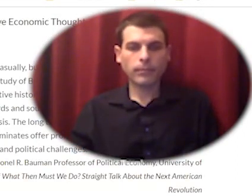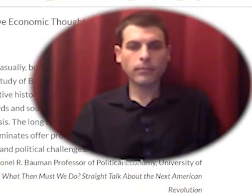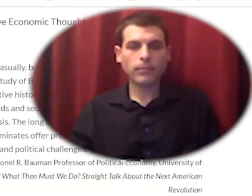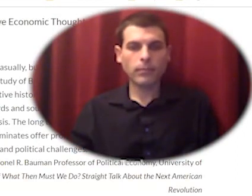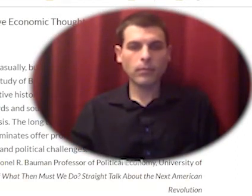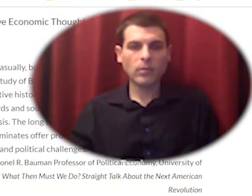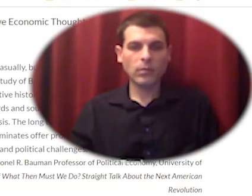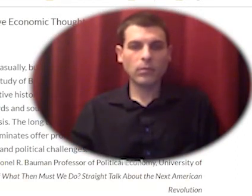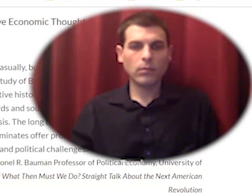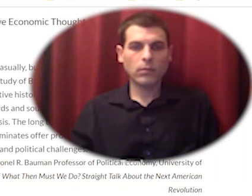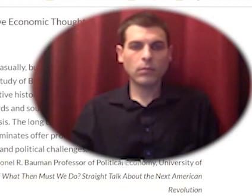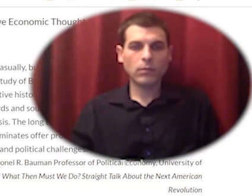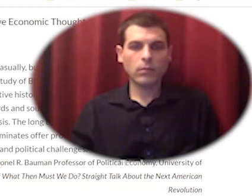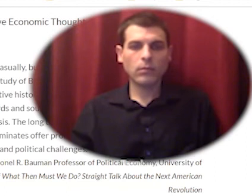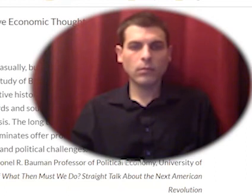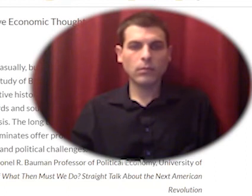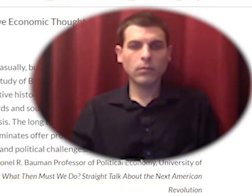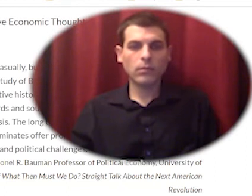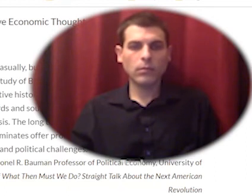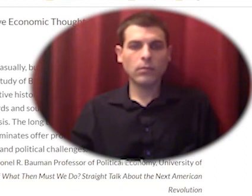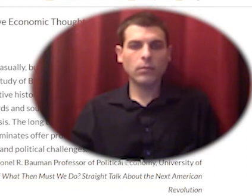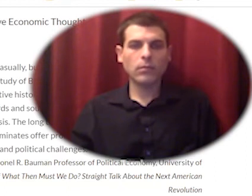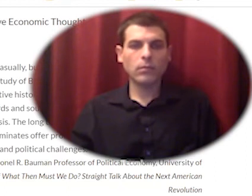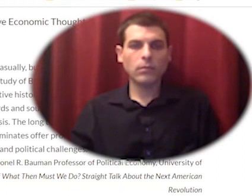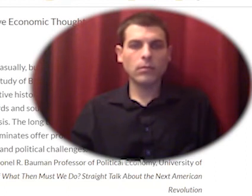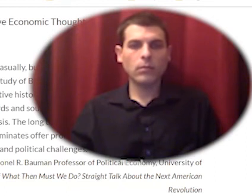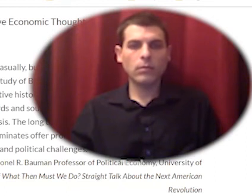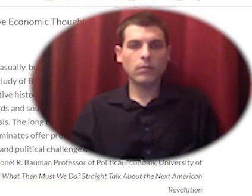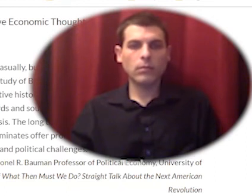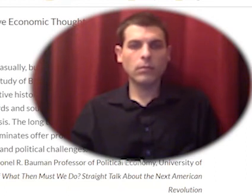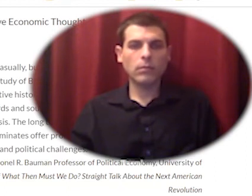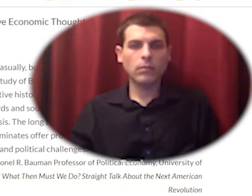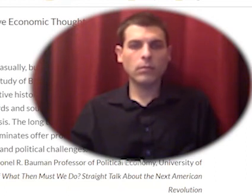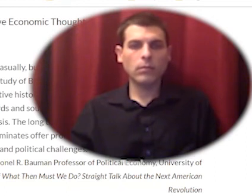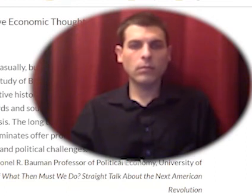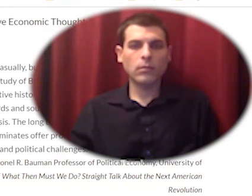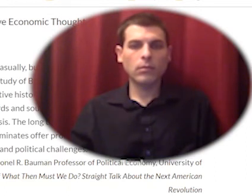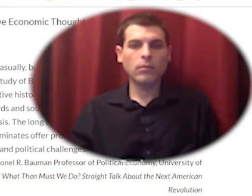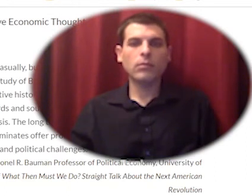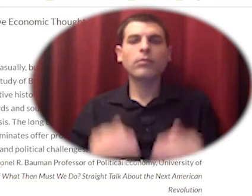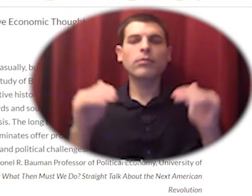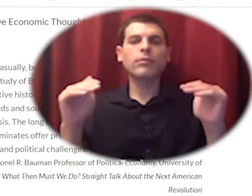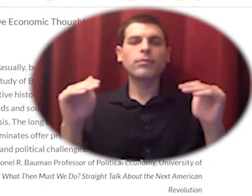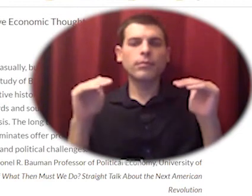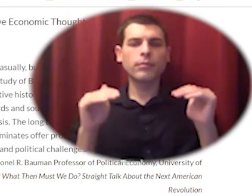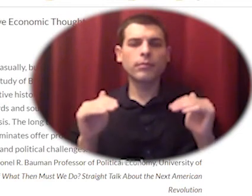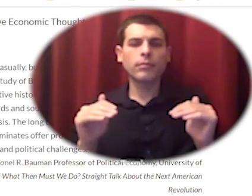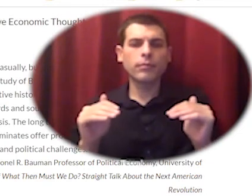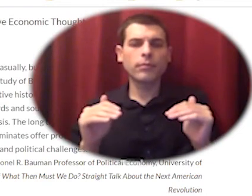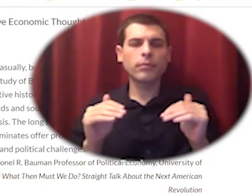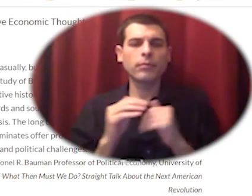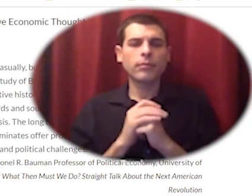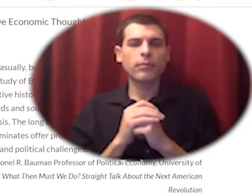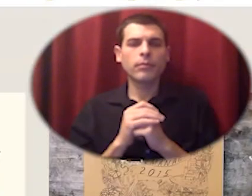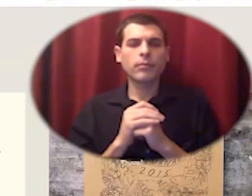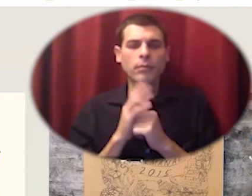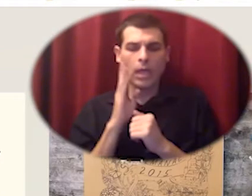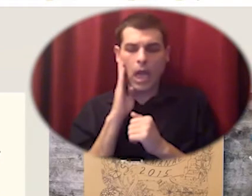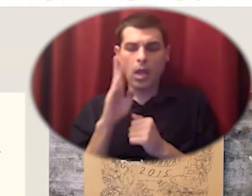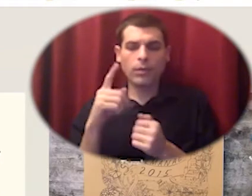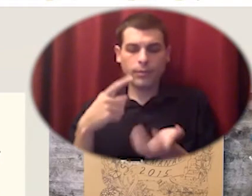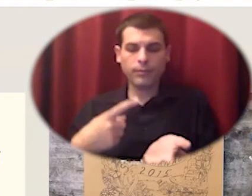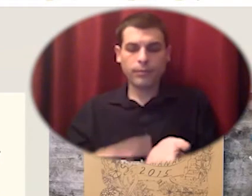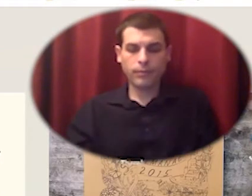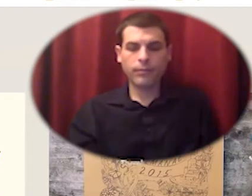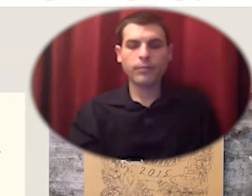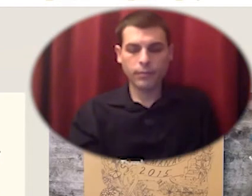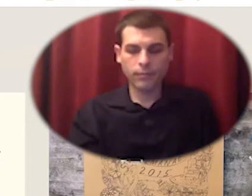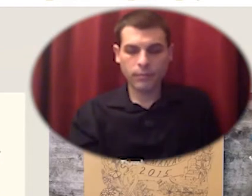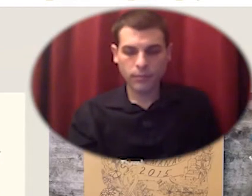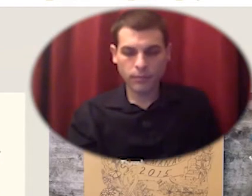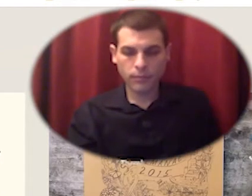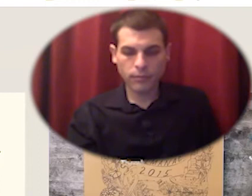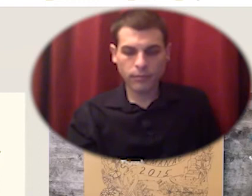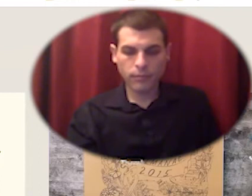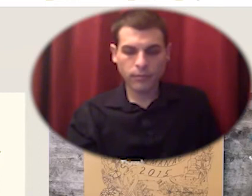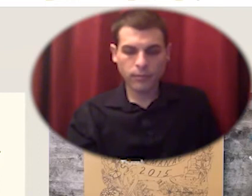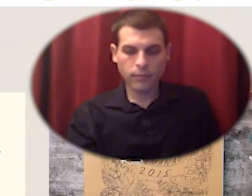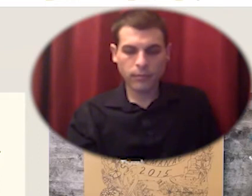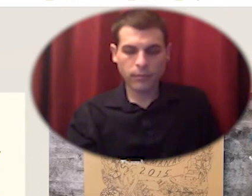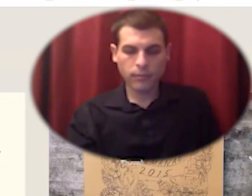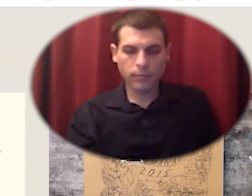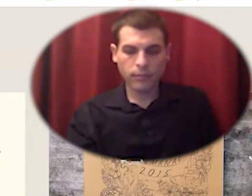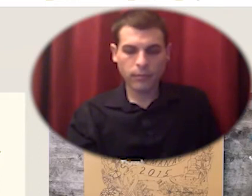then i'll talk a little bit about uh the acequias from the new farmer's almanac